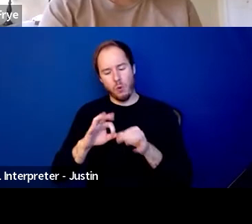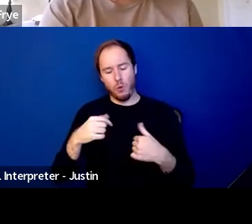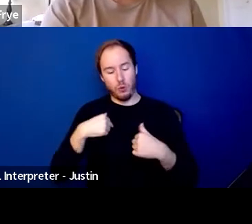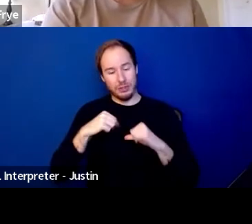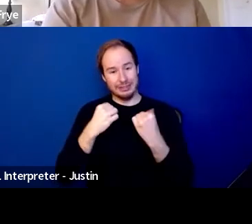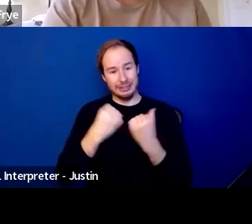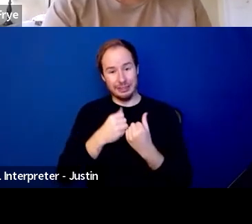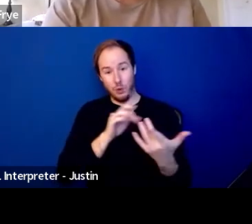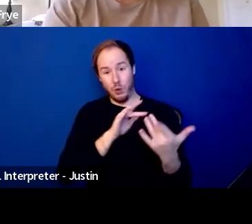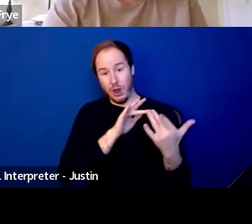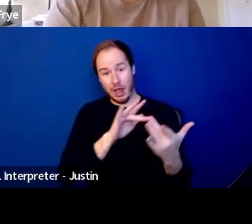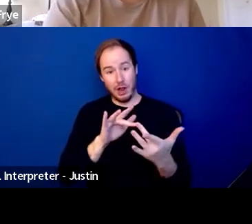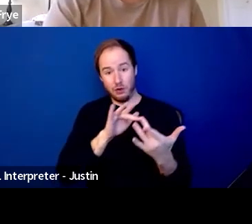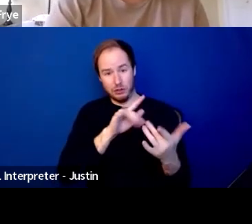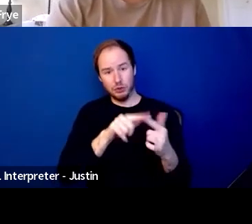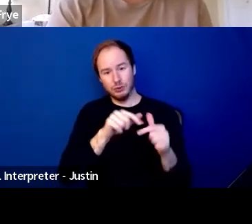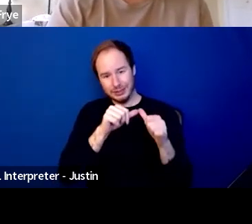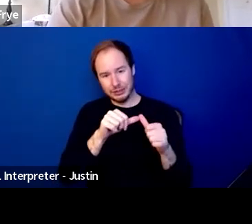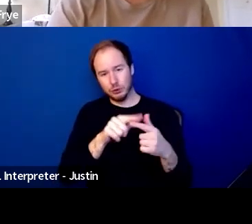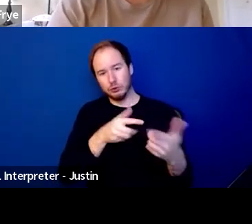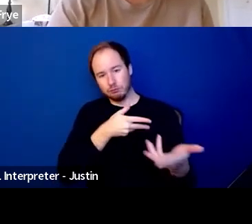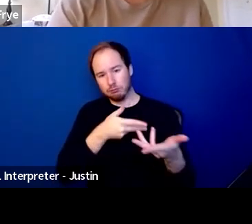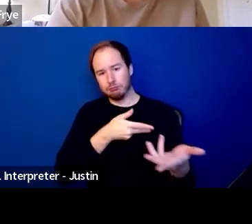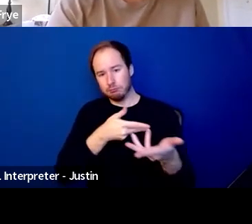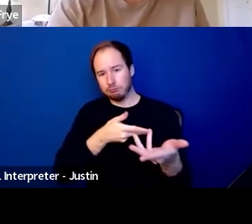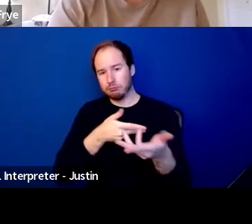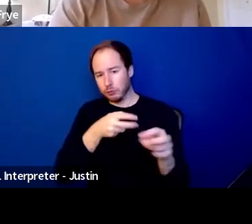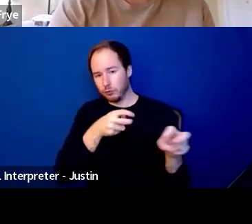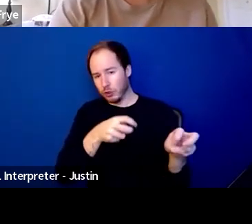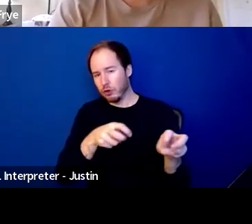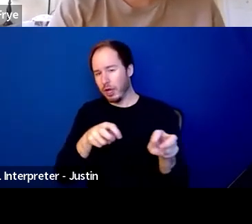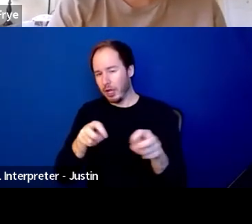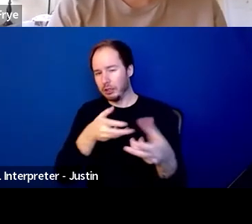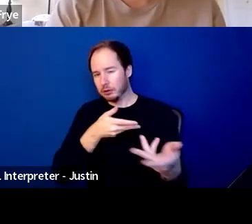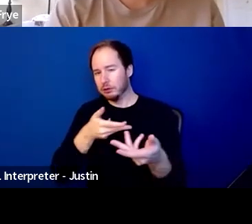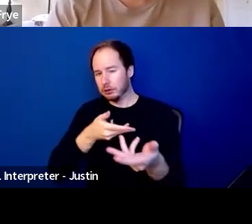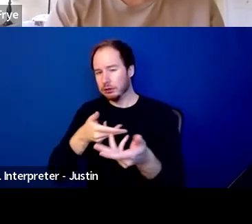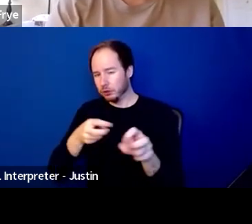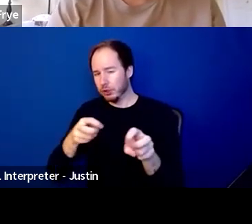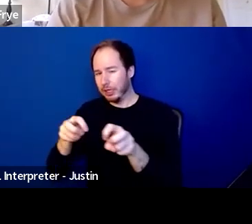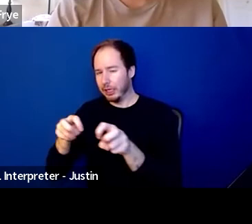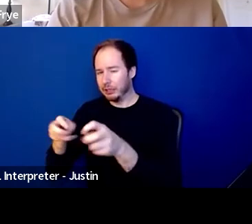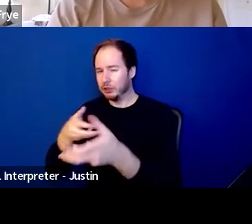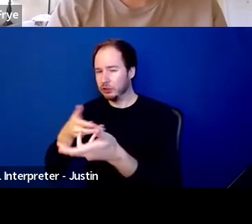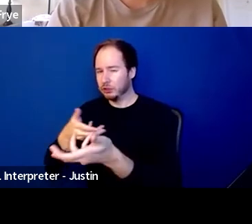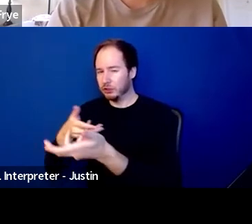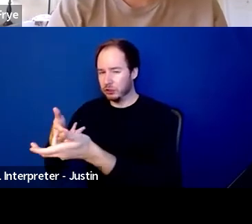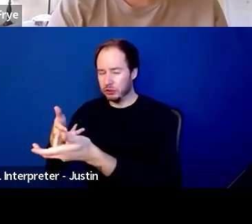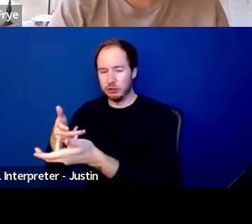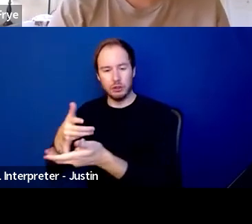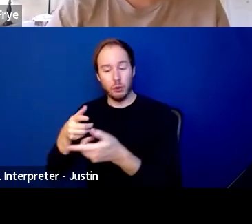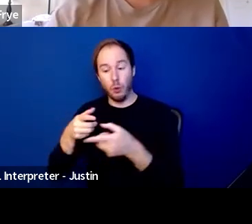continues to work with the person as they make that transition when they feel when they're ready, right?